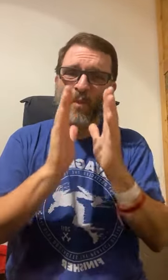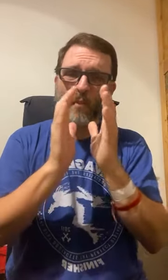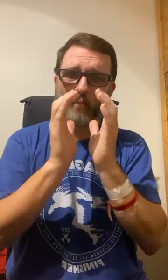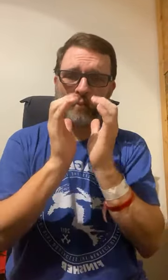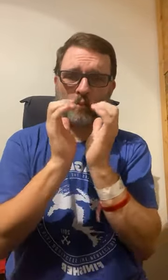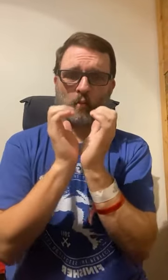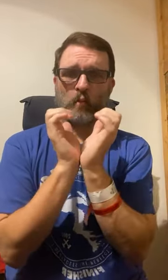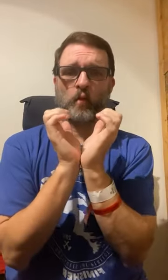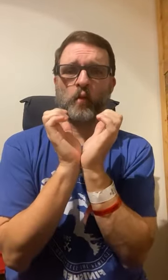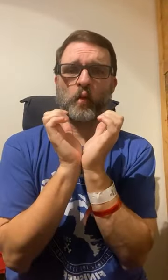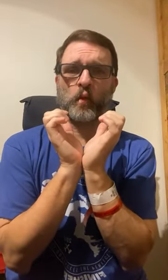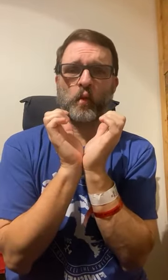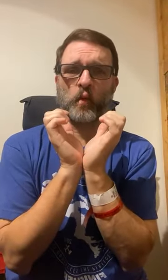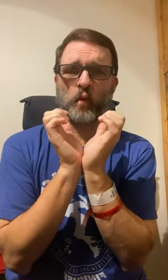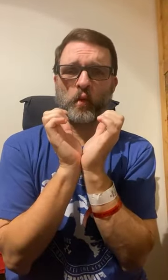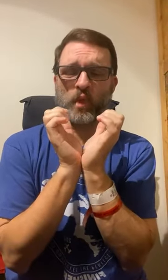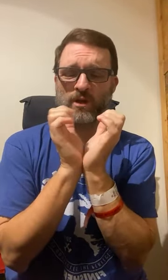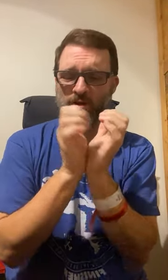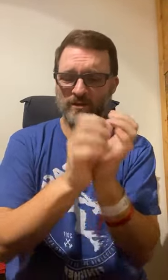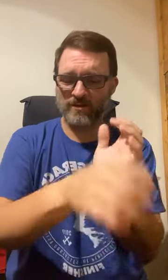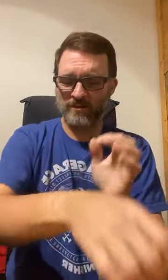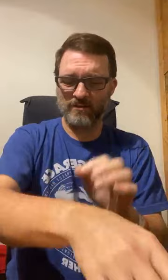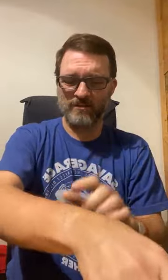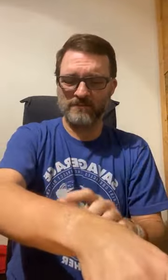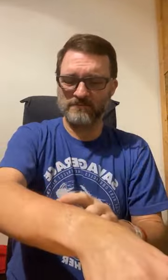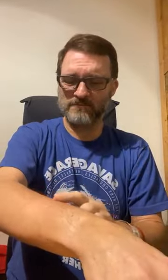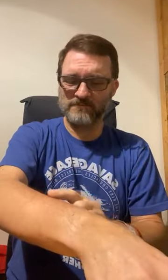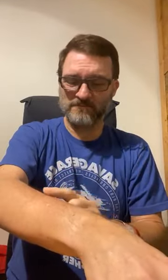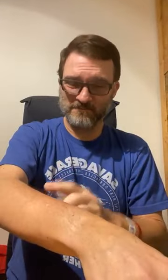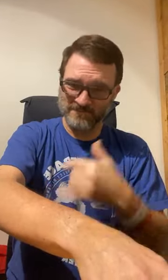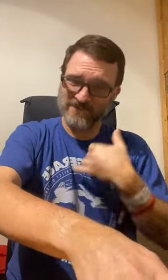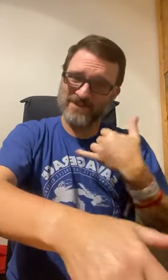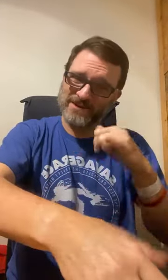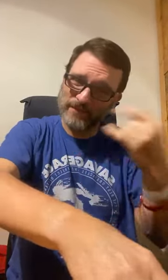It looked like my skin sucked out dry.